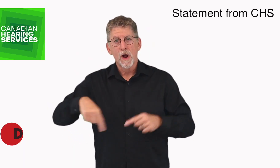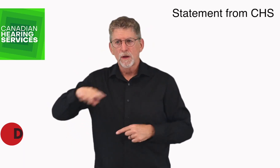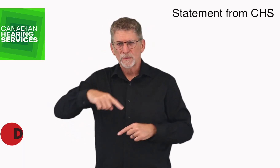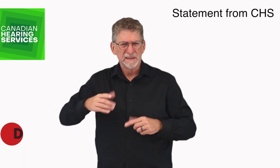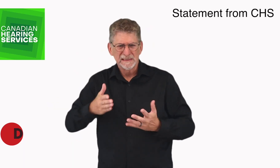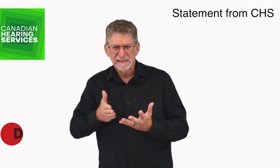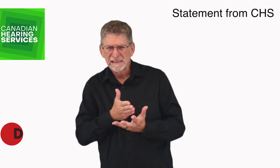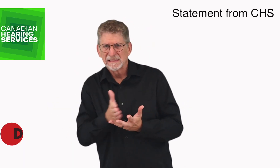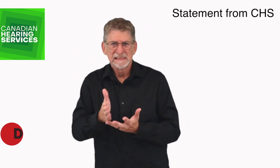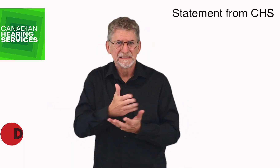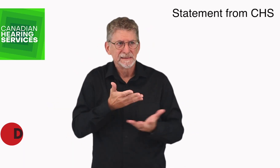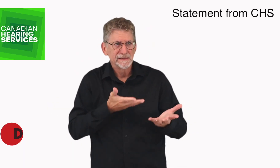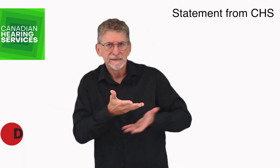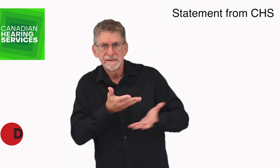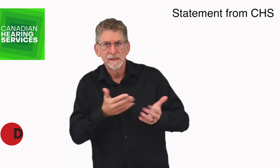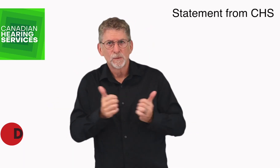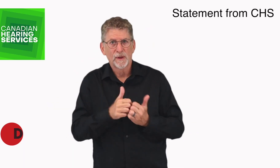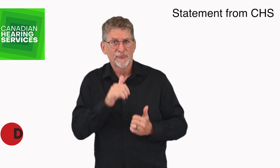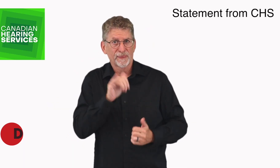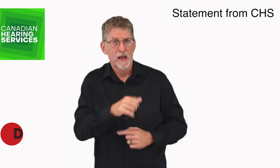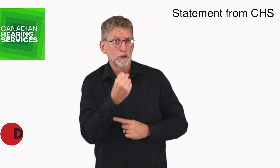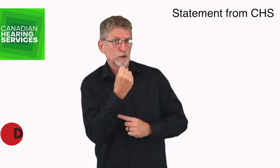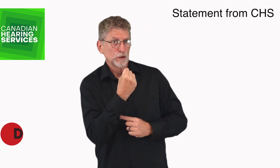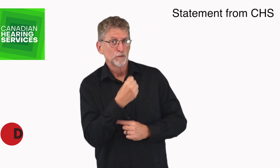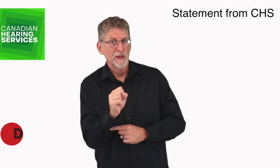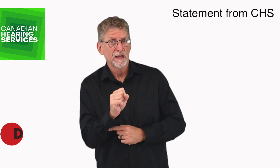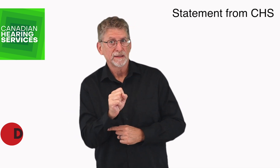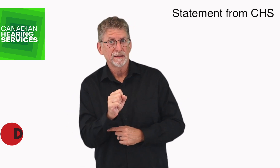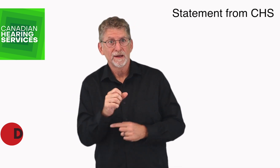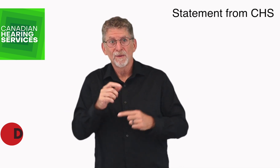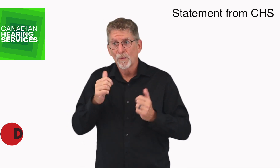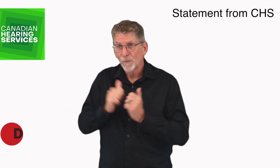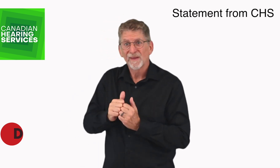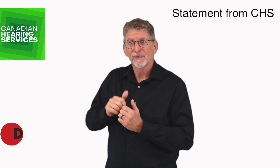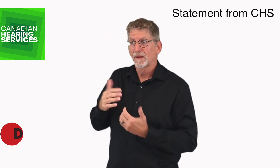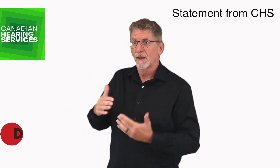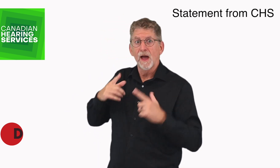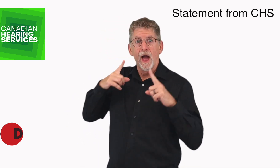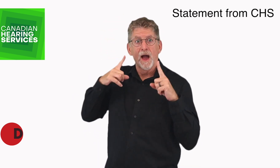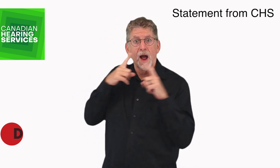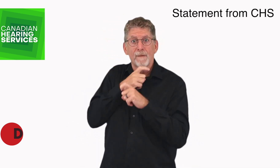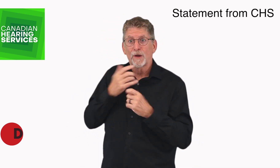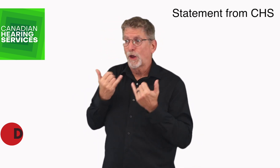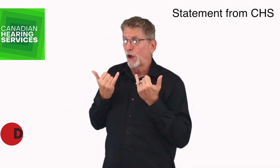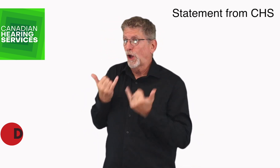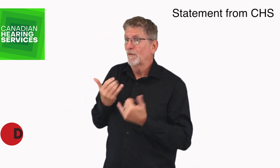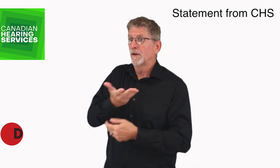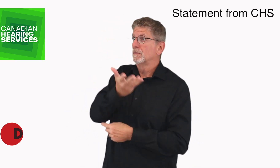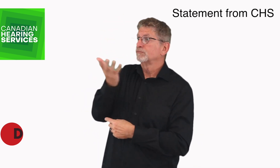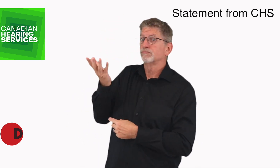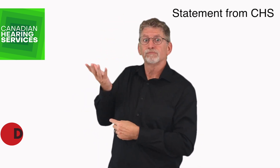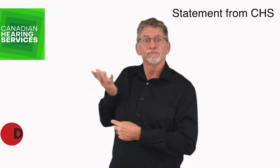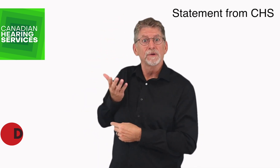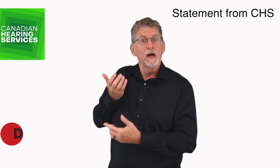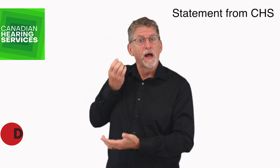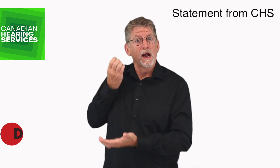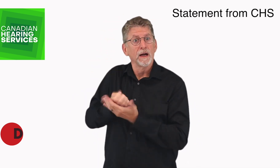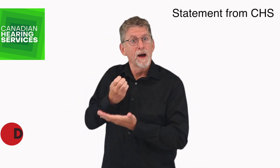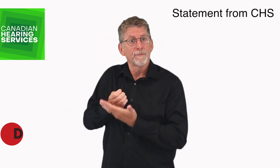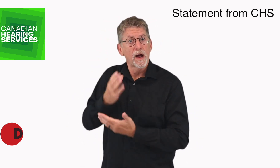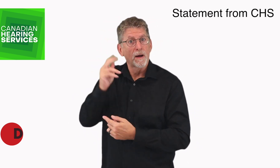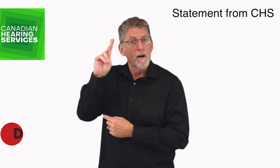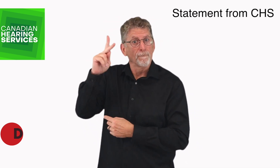As we navigate in dealing with the strike. With the current complicated economic and